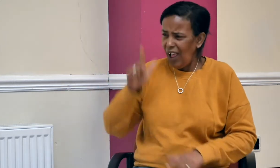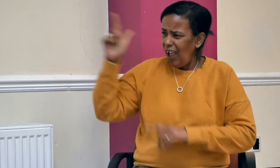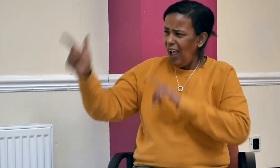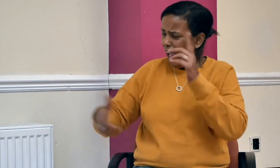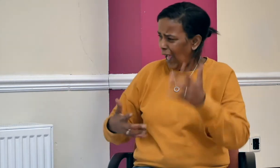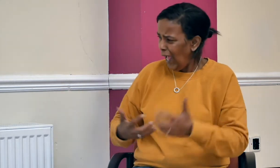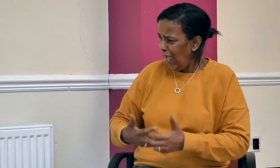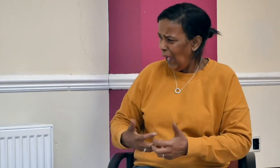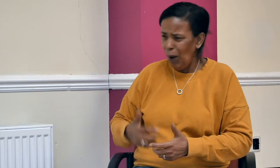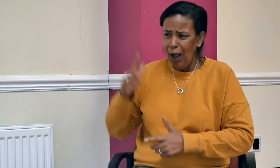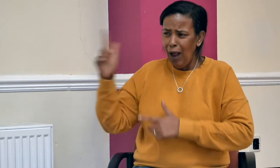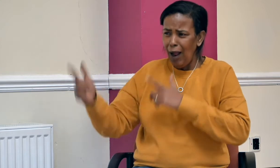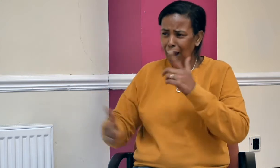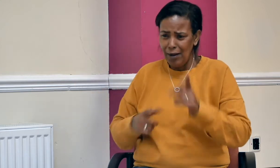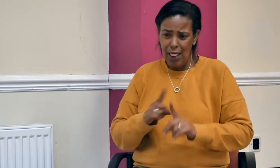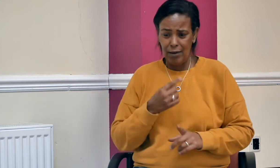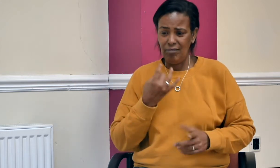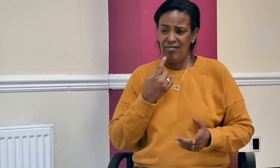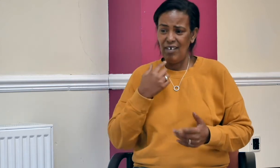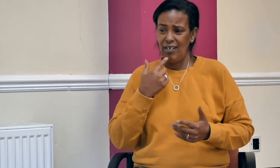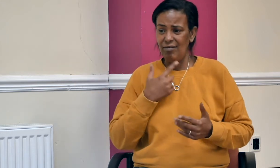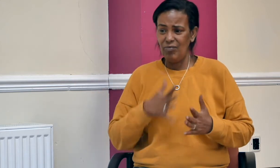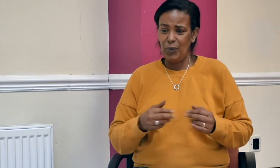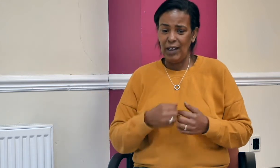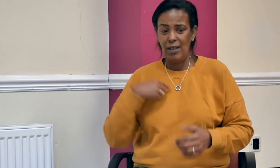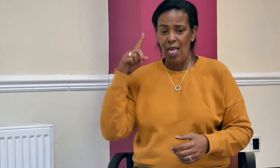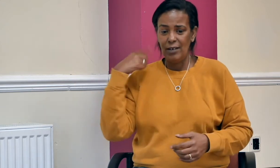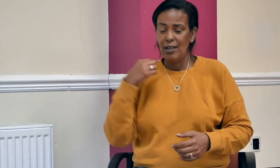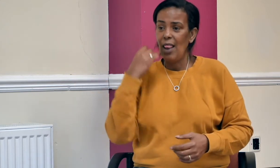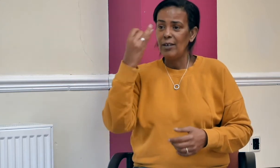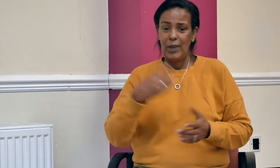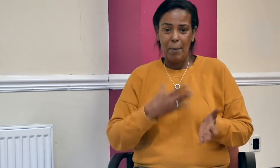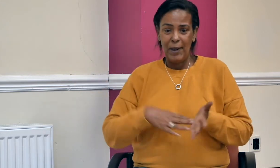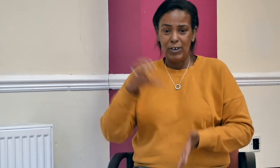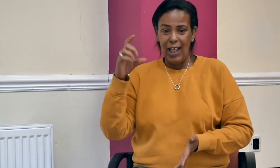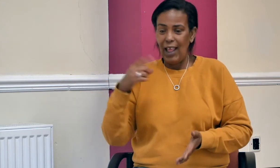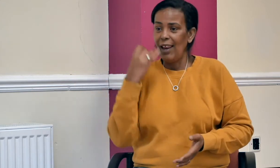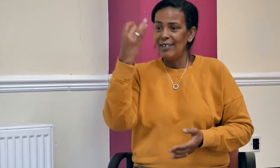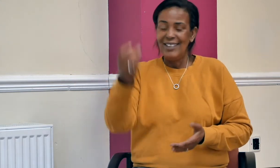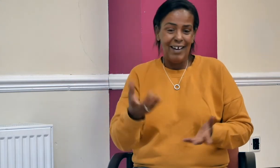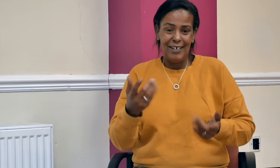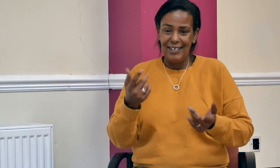my colleagues were always gob smacked by where I've been! I would tell them I've spent the weekend in London. Next week I'm heading to Manchester, then Scotland...